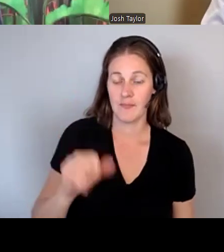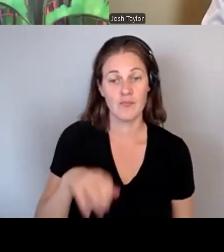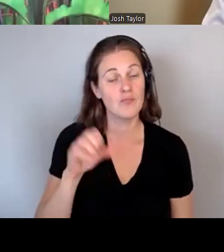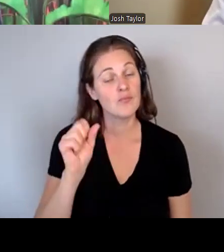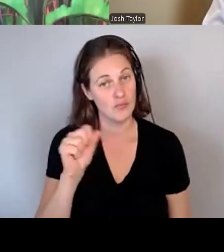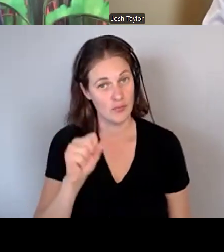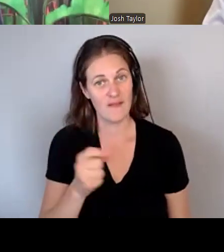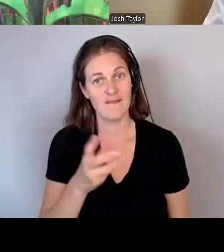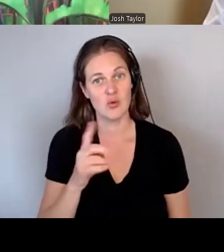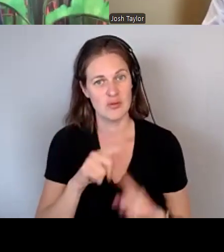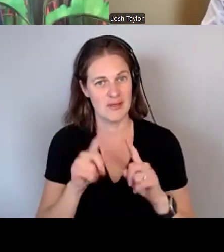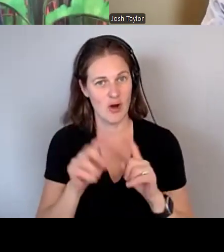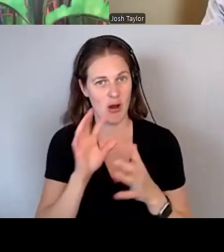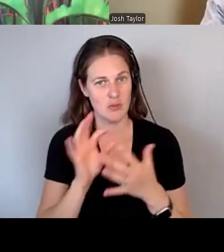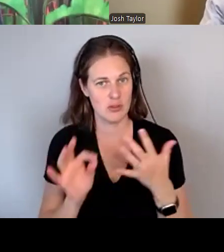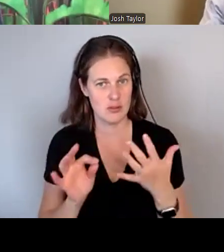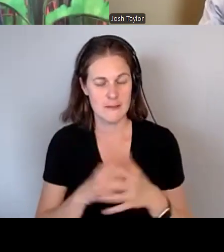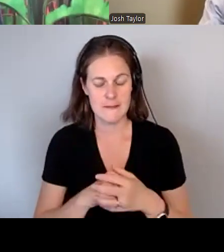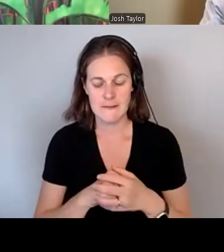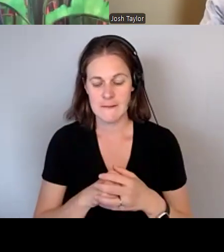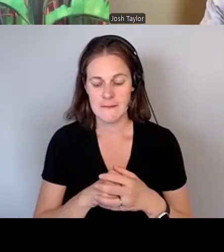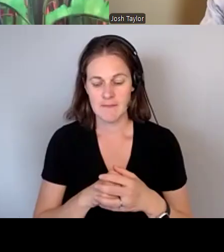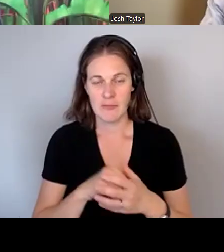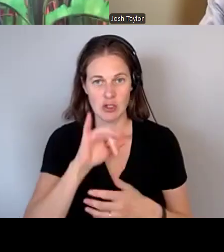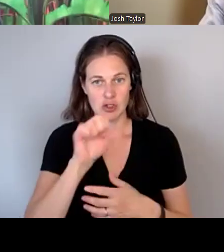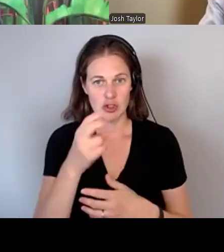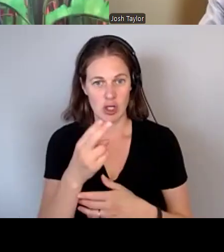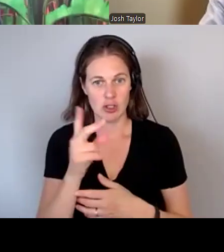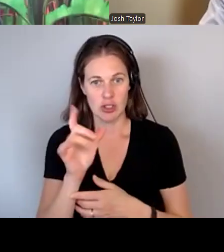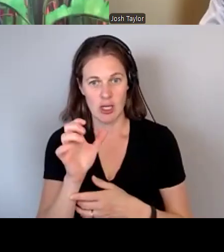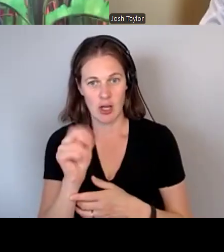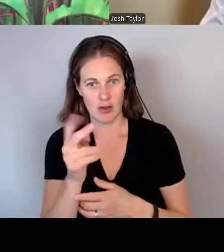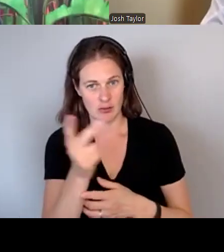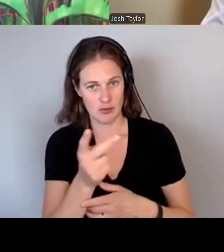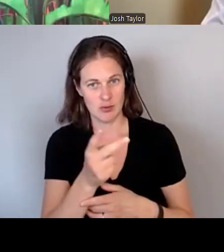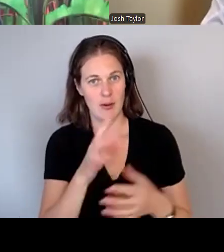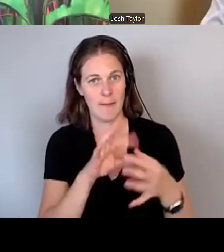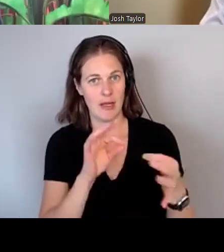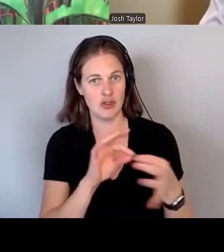I mean, Josh and Karen mentioned the state agencies that support